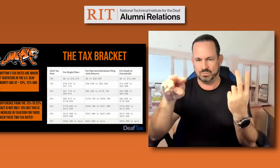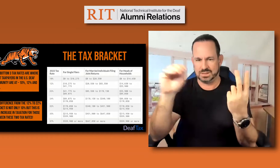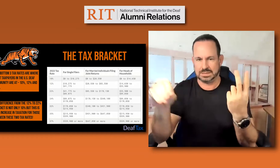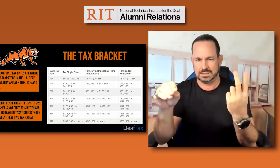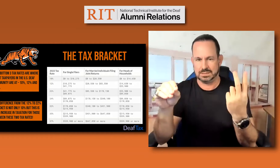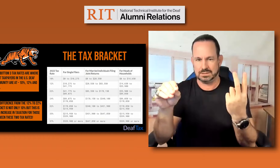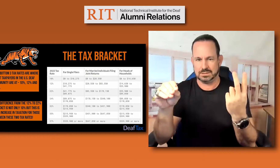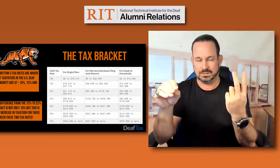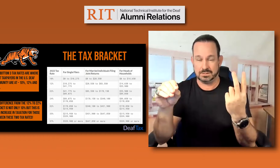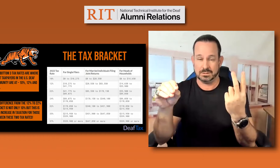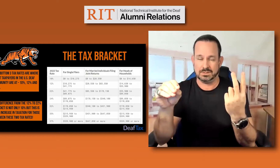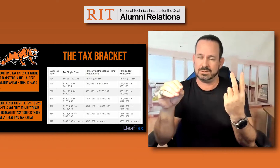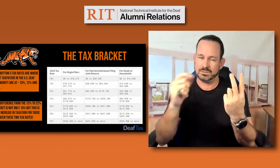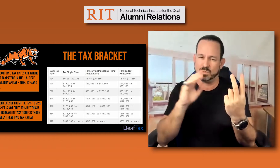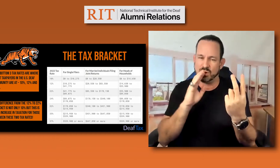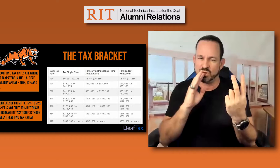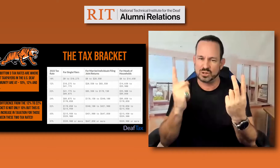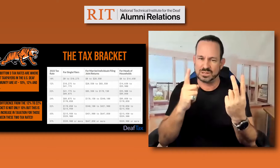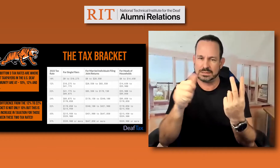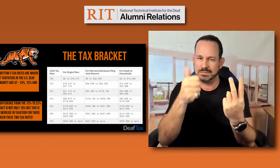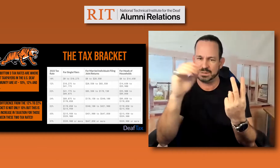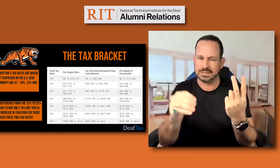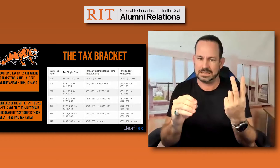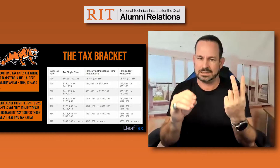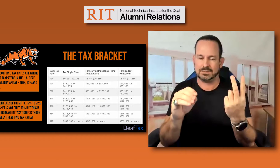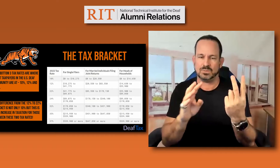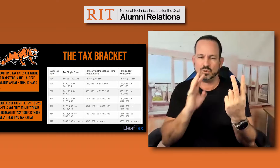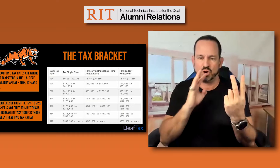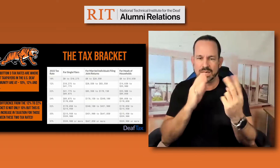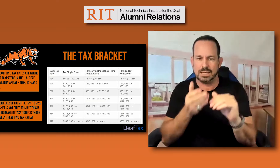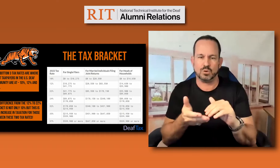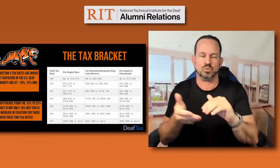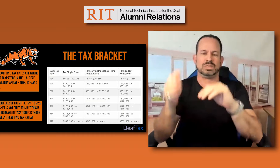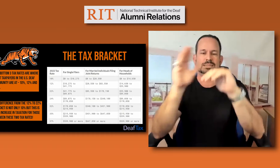And then you can see how the tax brackets change